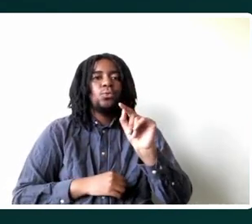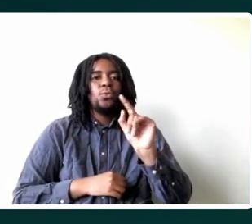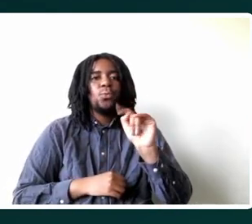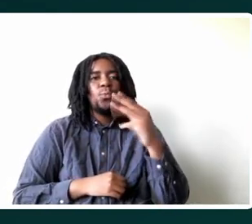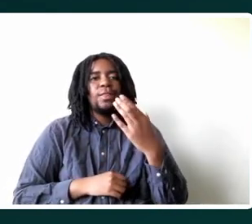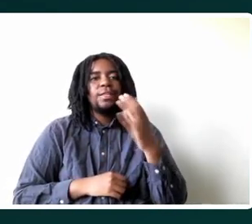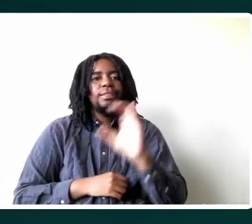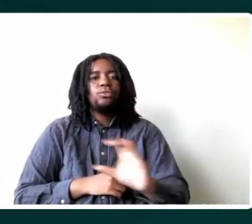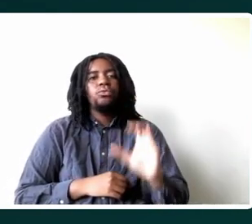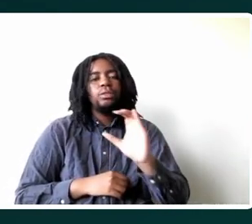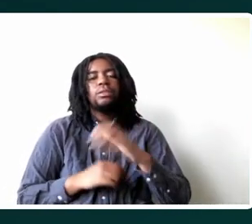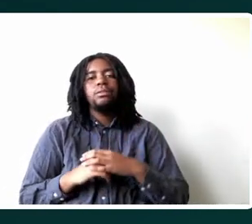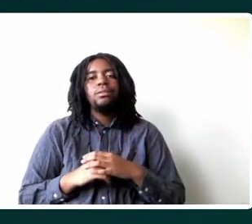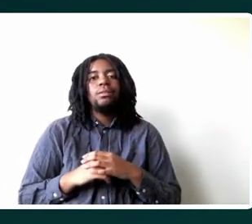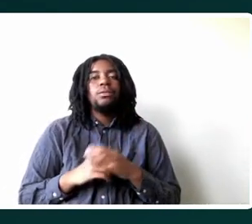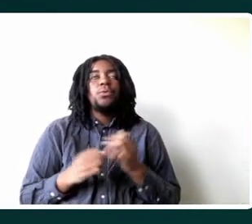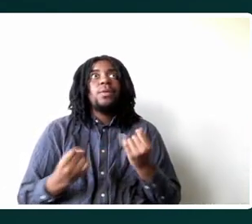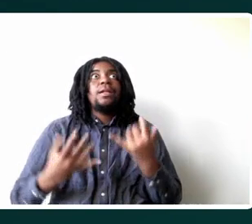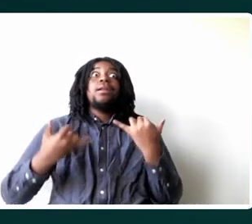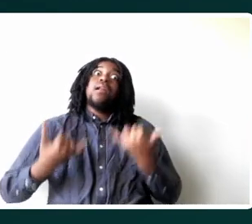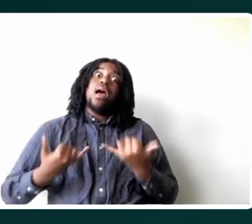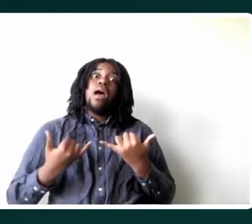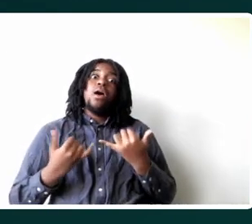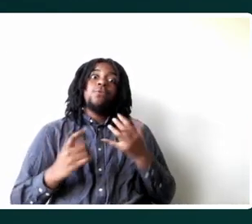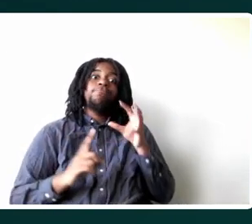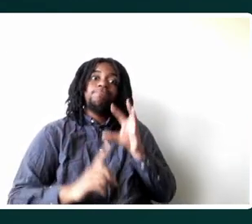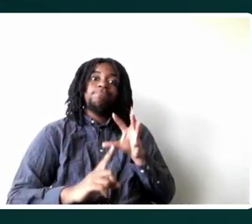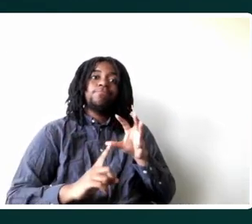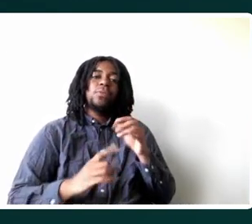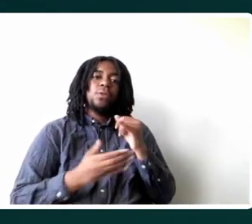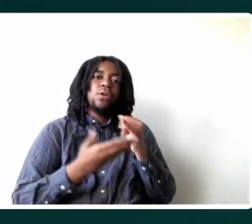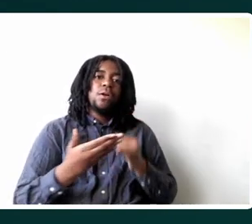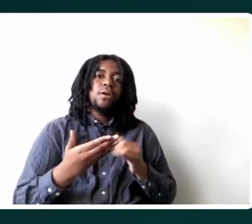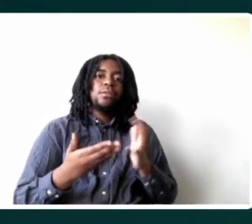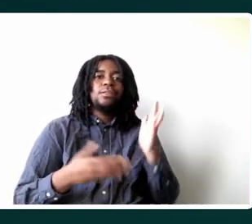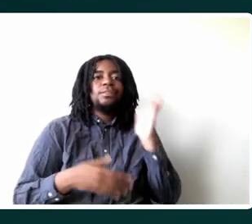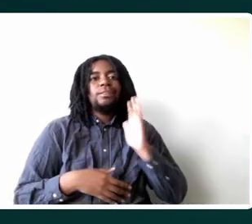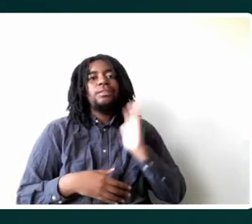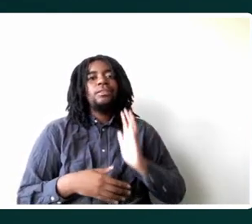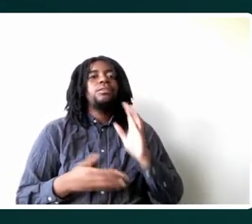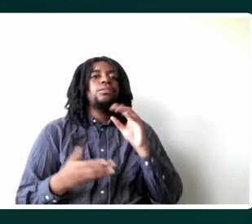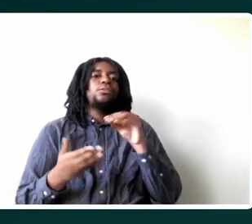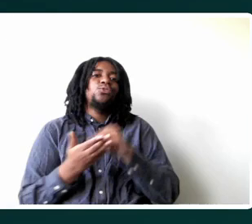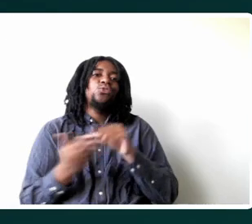now celebrated artists had been students in Washington or had been teachers in Washington